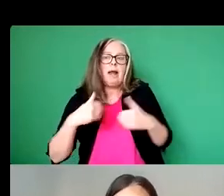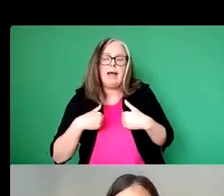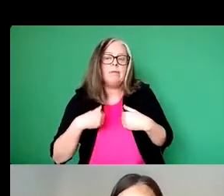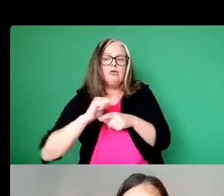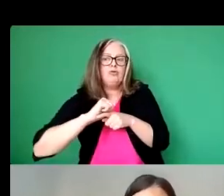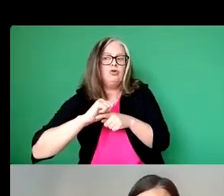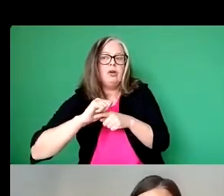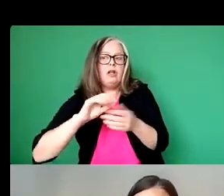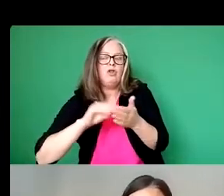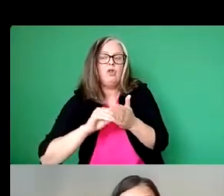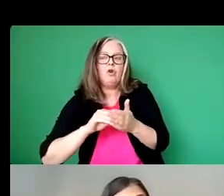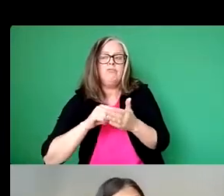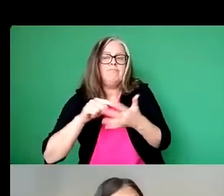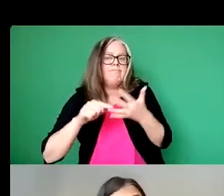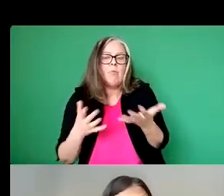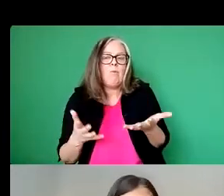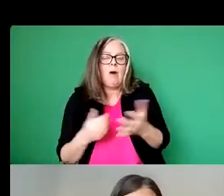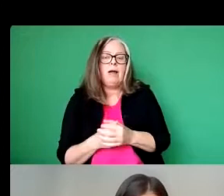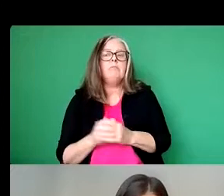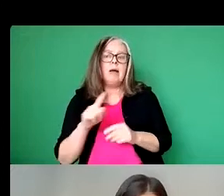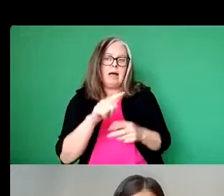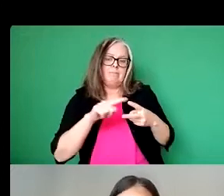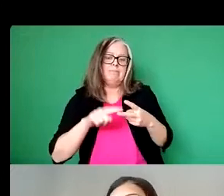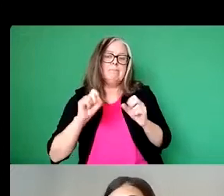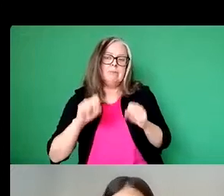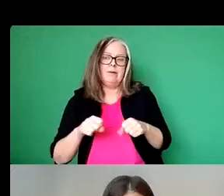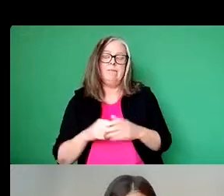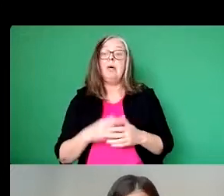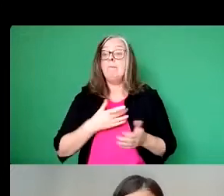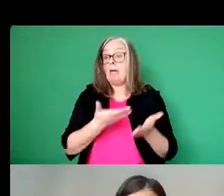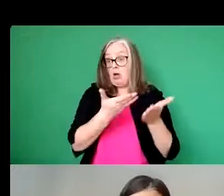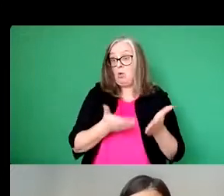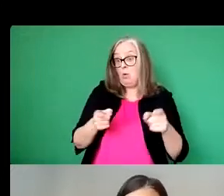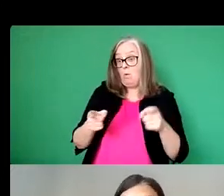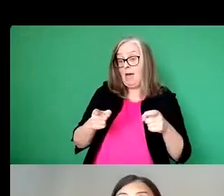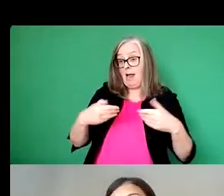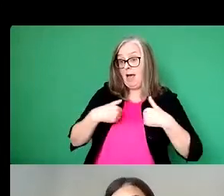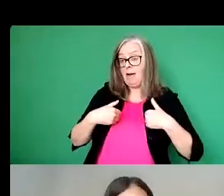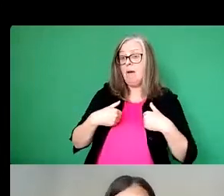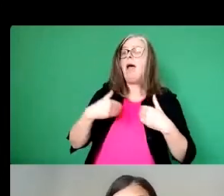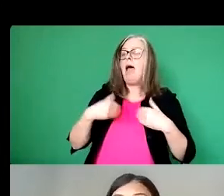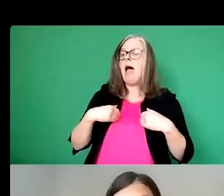times handlers carry documentation supporting the need for a service animal and they may show